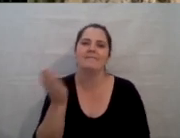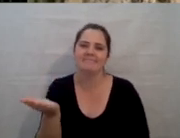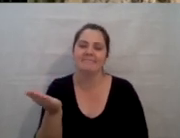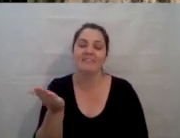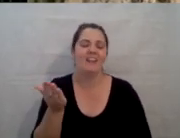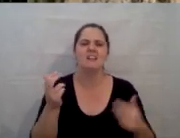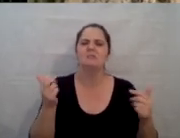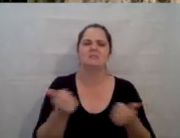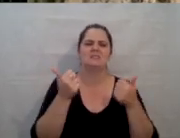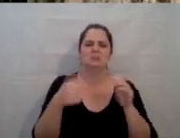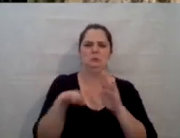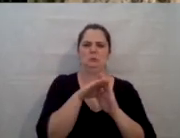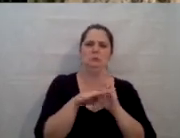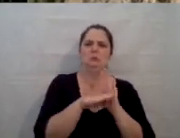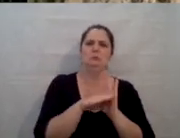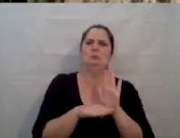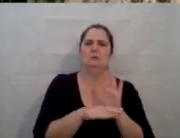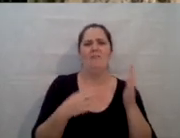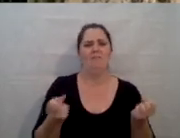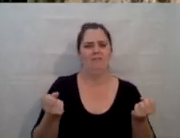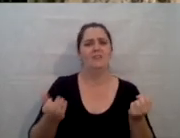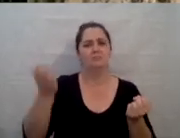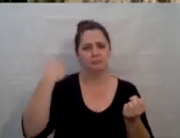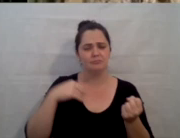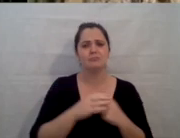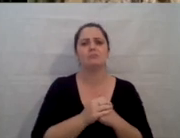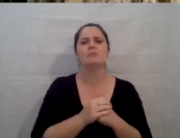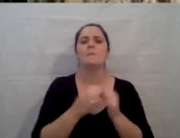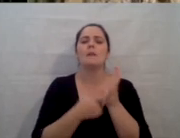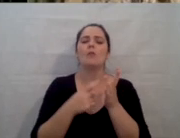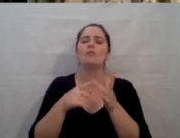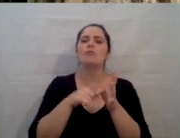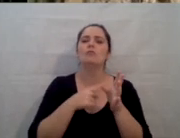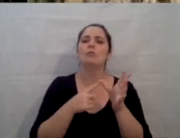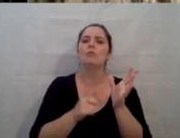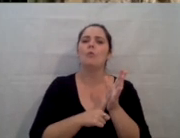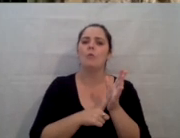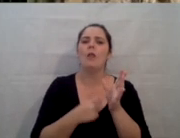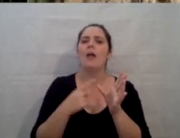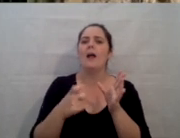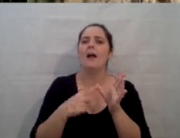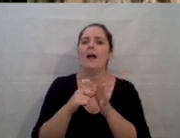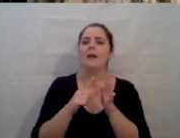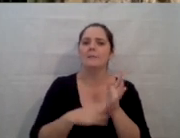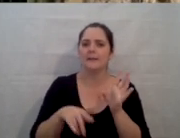There were all sorts of regulations at the Royal Academy in London – you were not allowed to speak to the model, it had to be silent